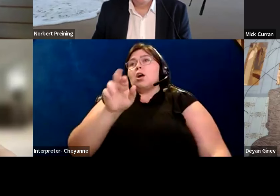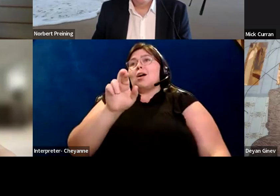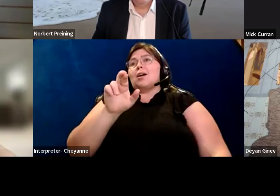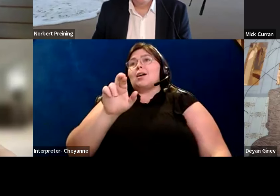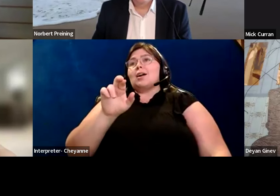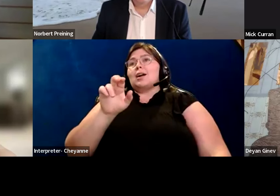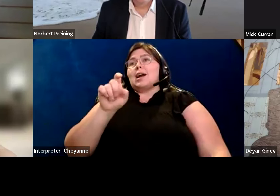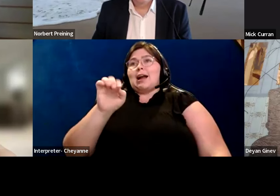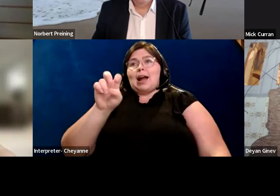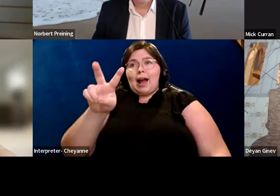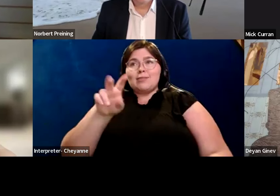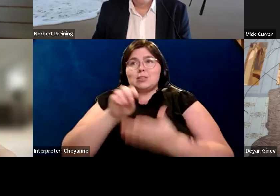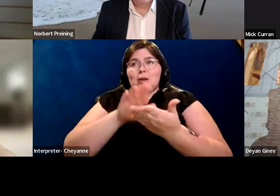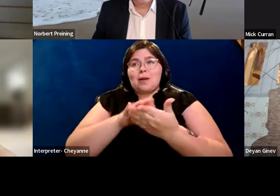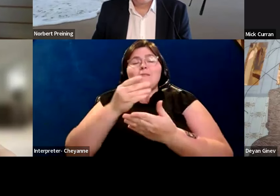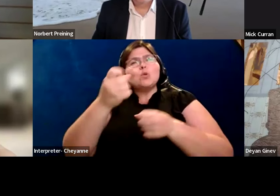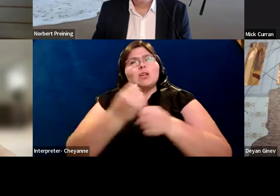and converting them to HTML.